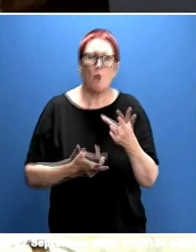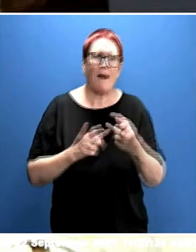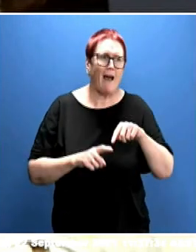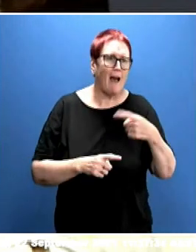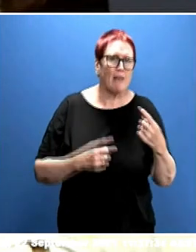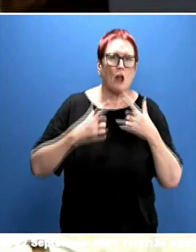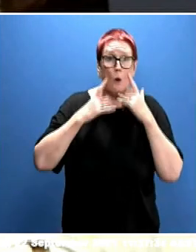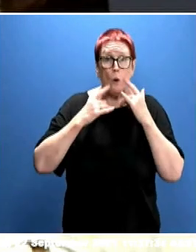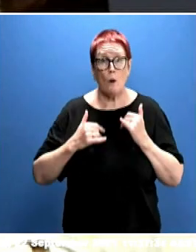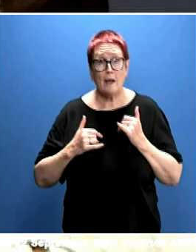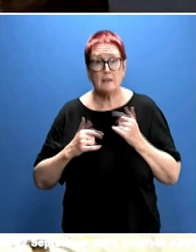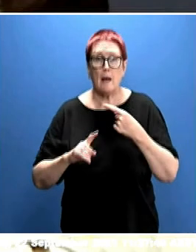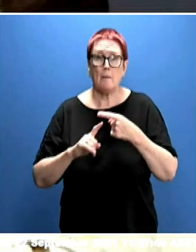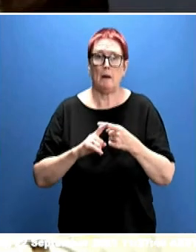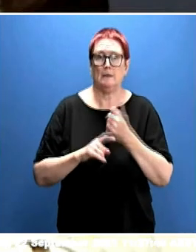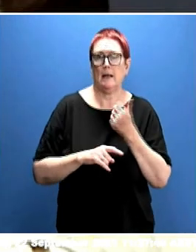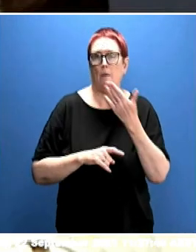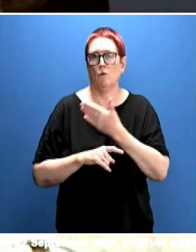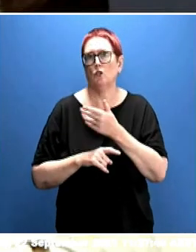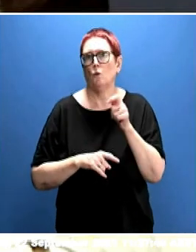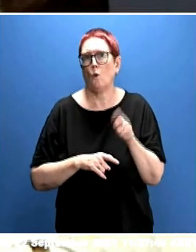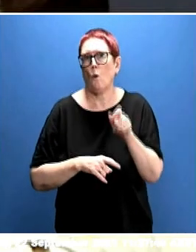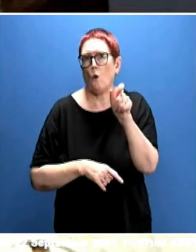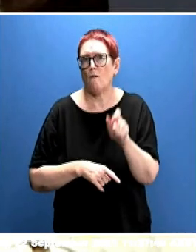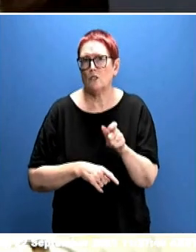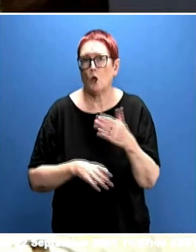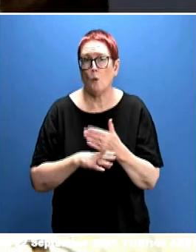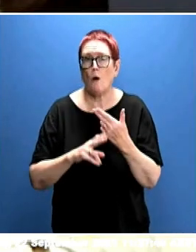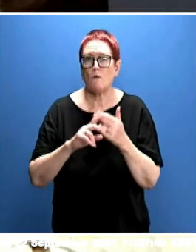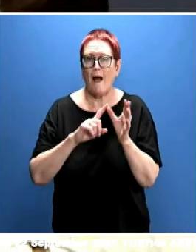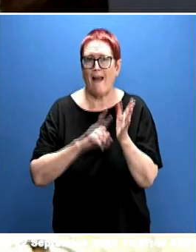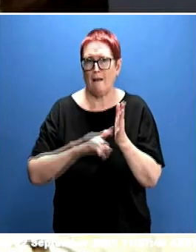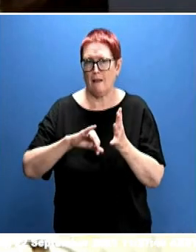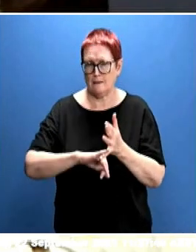and Aboriginal court officers working at the ALS, and I'd seek to also speak